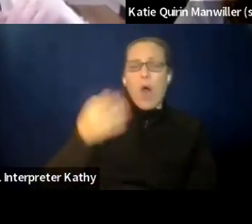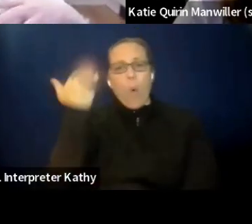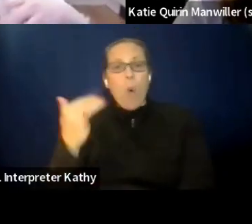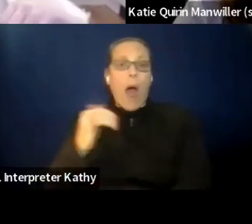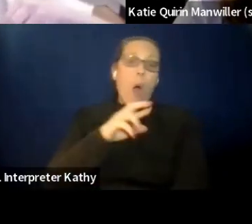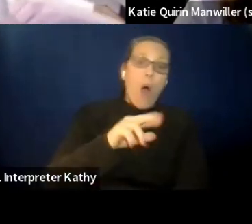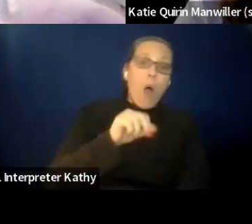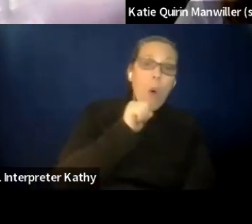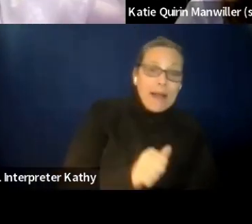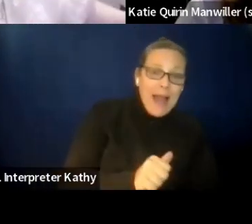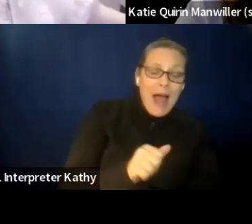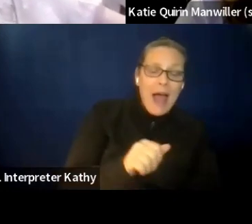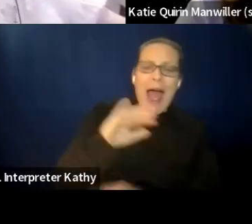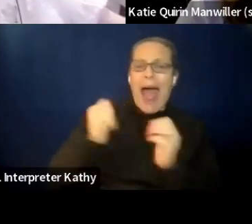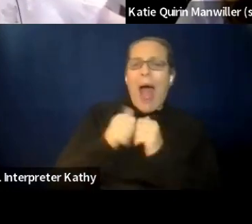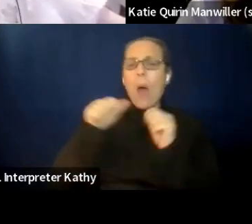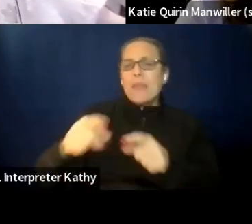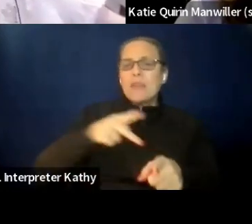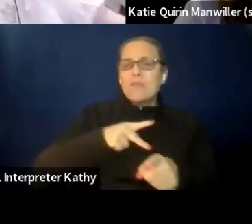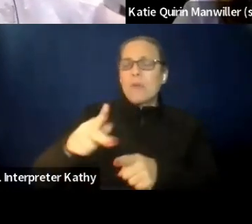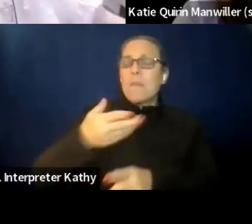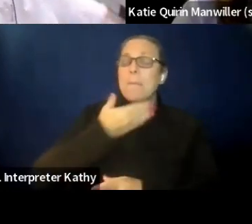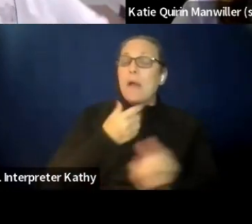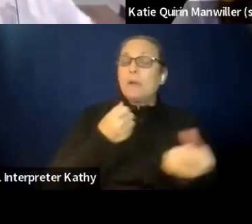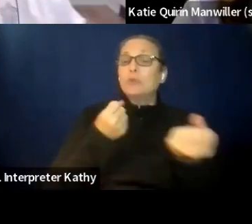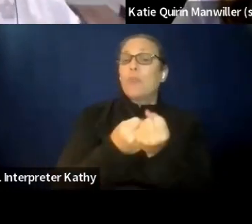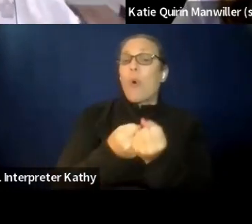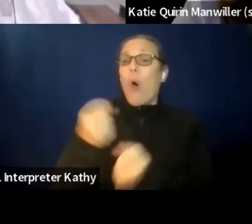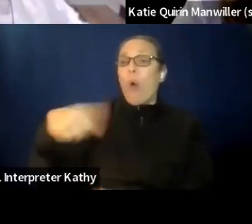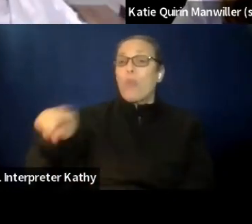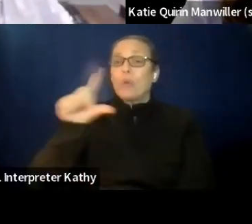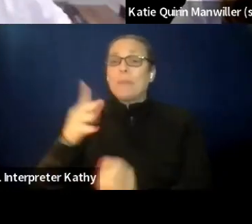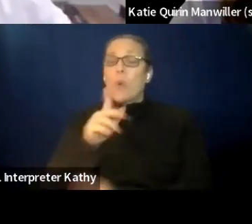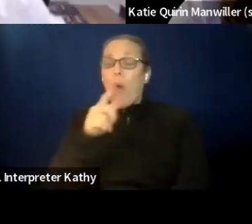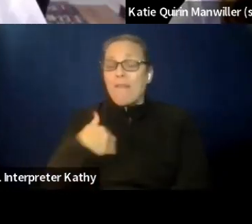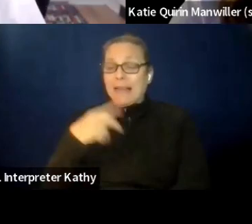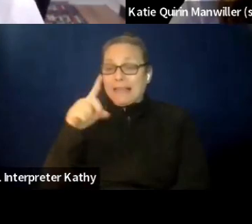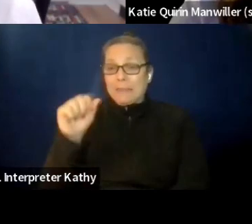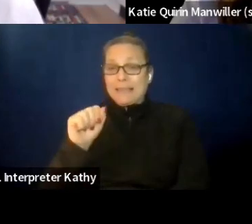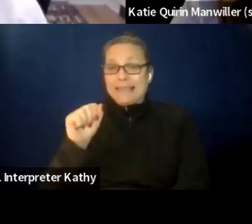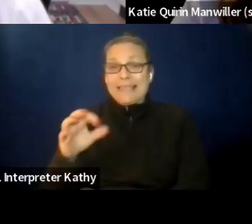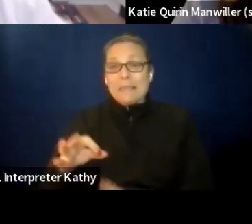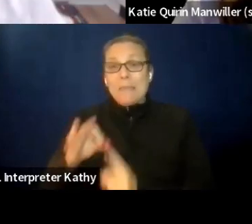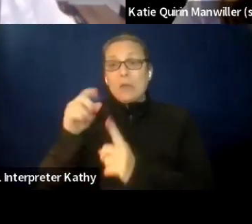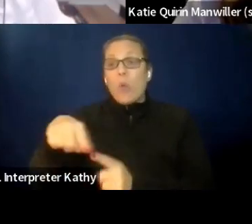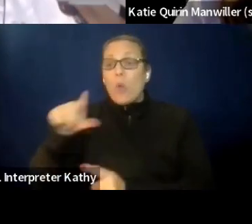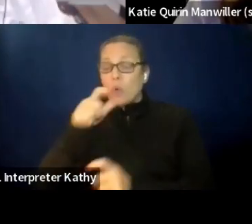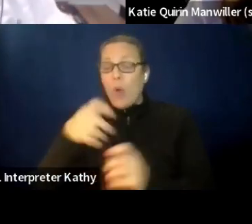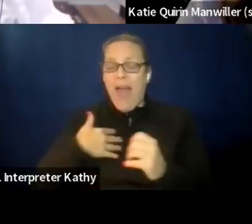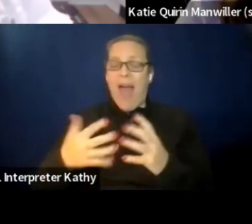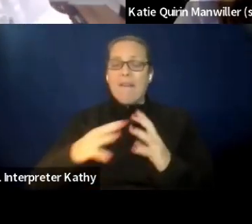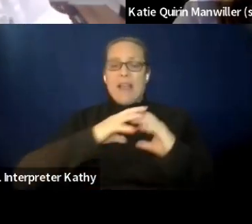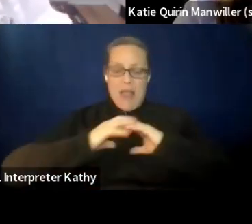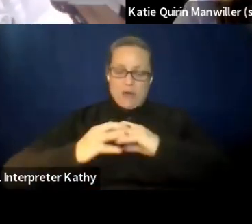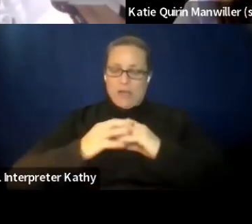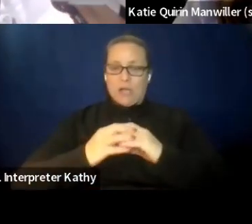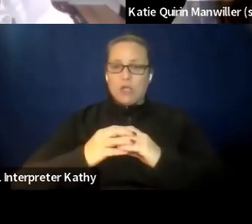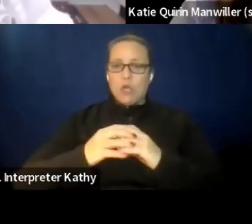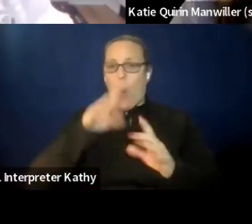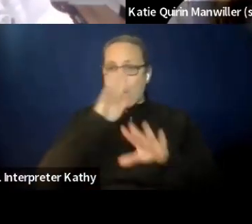Do you feel represented in the library